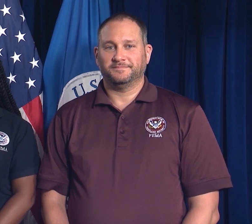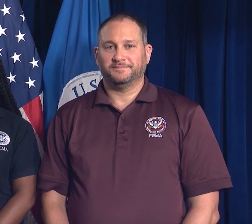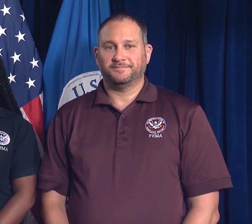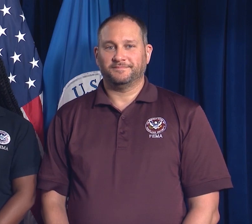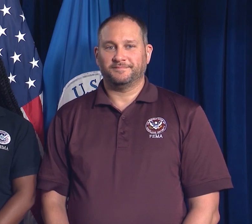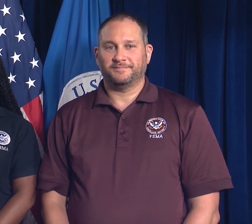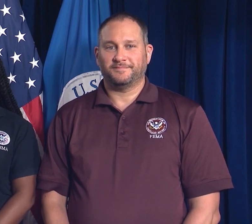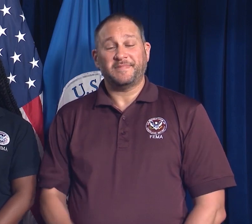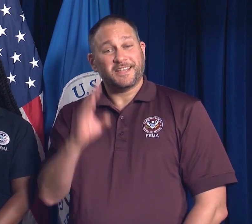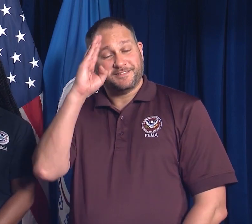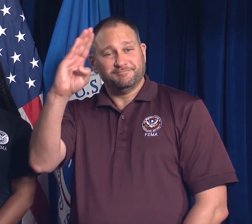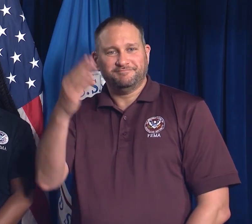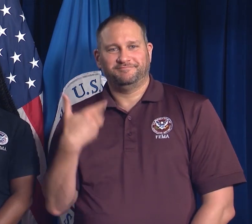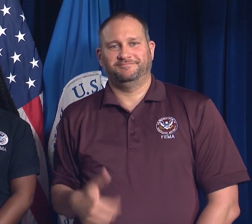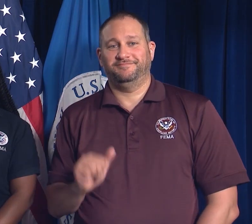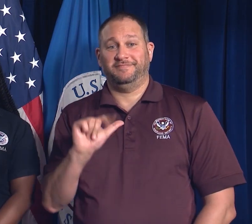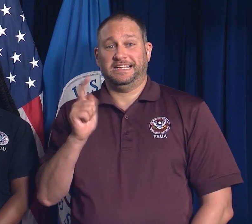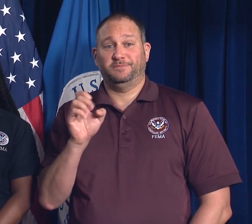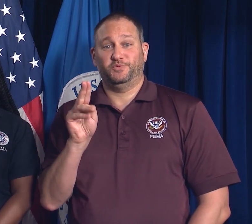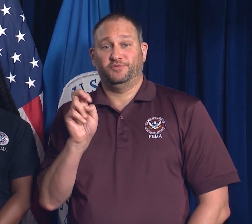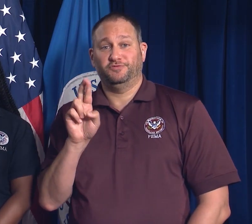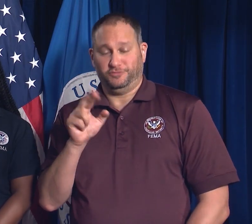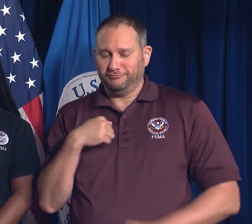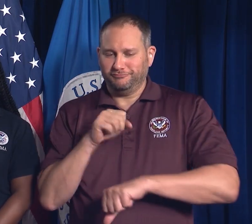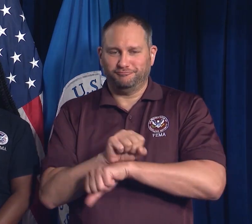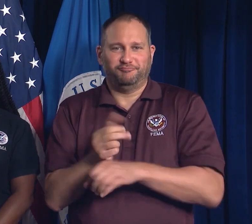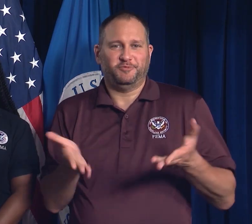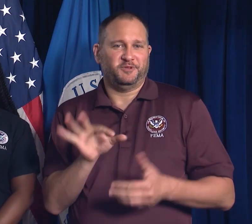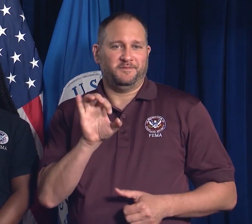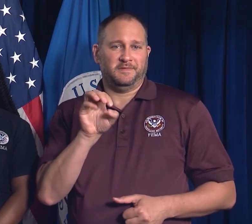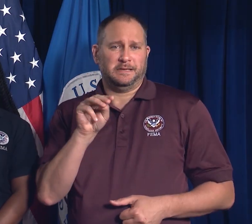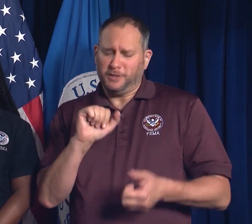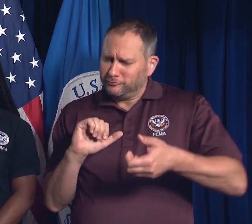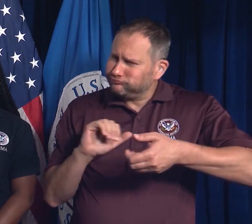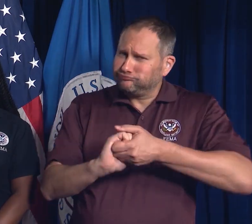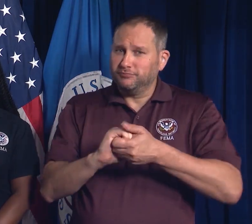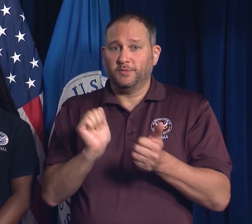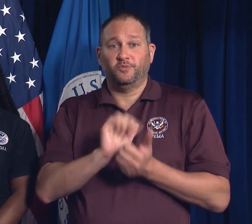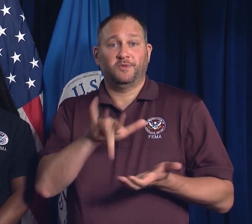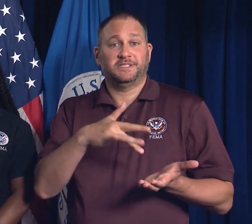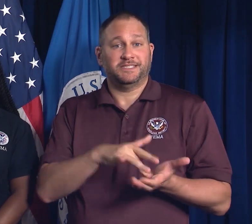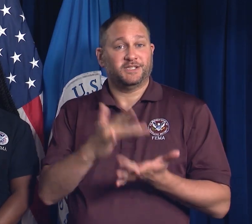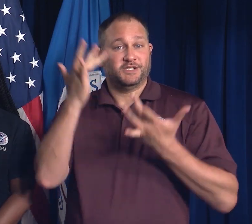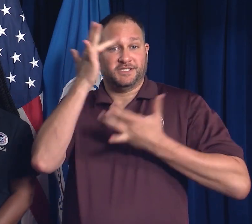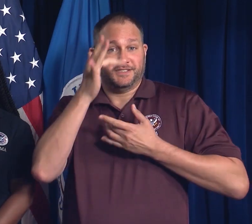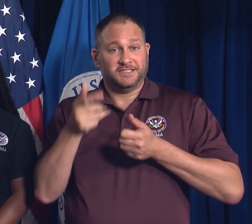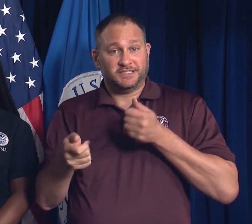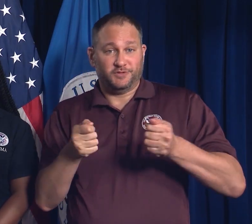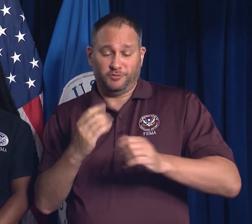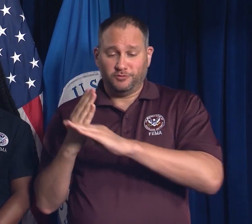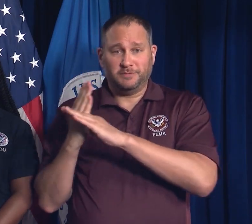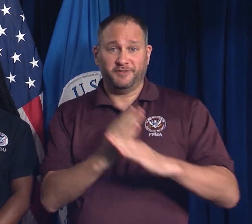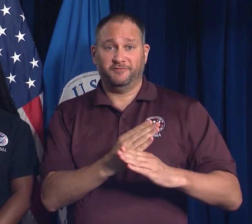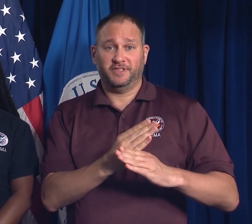Hi, my name is Alex Bruner. I am from FEMA, a close partner with the Centers for Disease Control and Prevention,